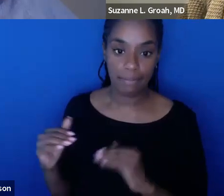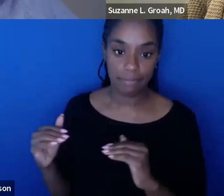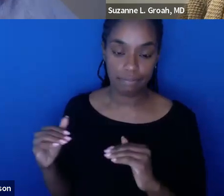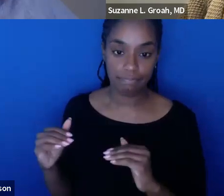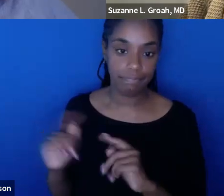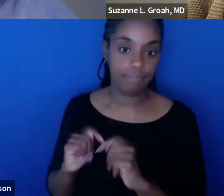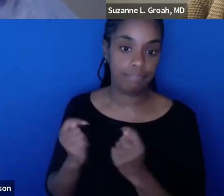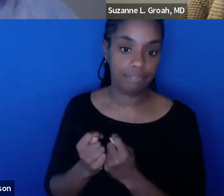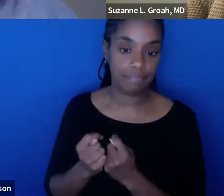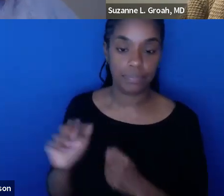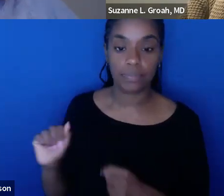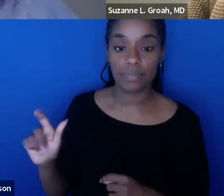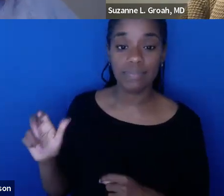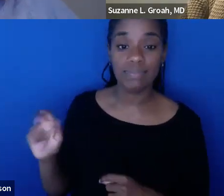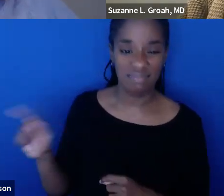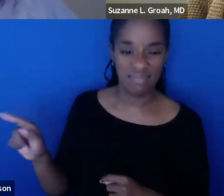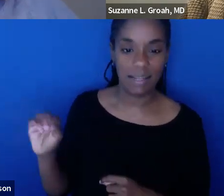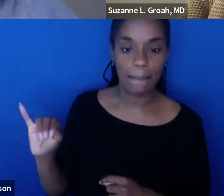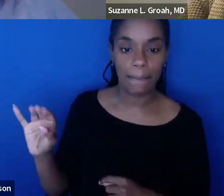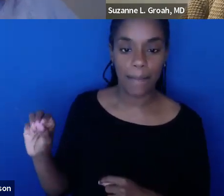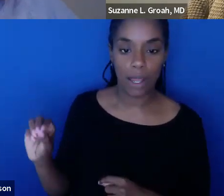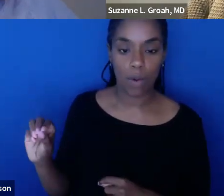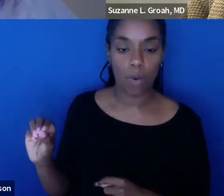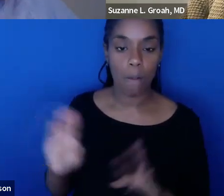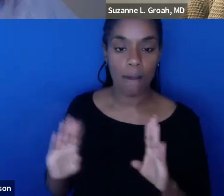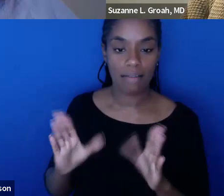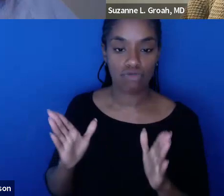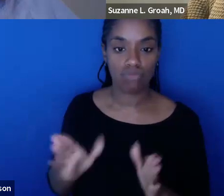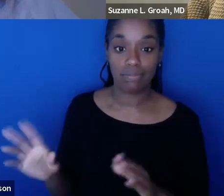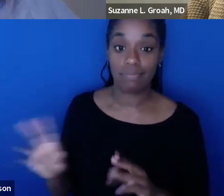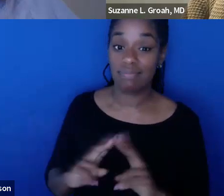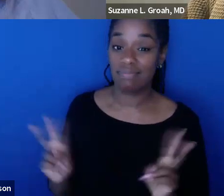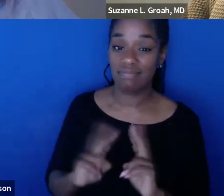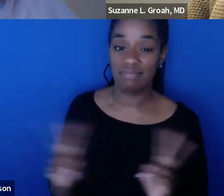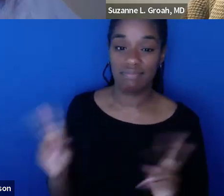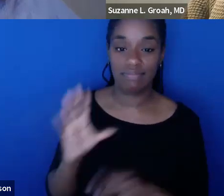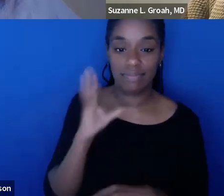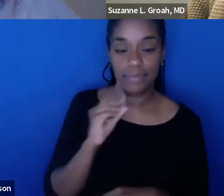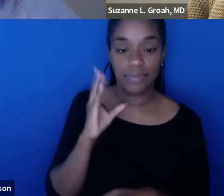So he's a microbiologist who is very, very experienced in working with Lactobacillus.